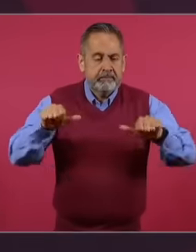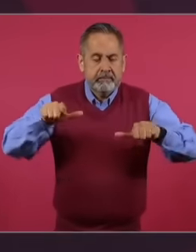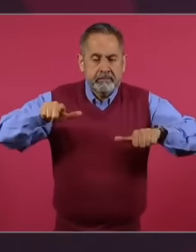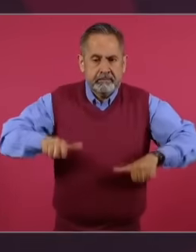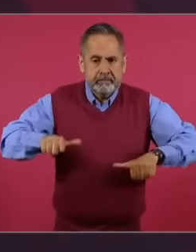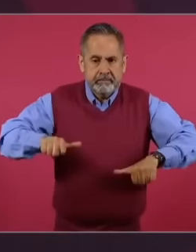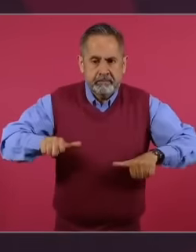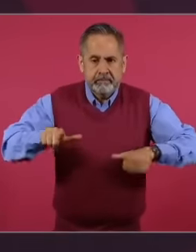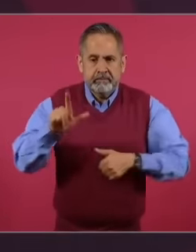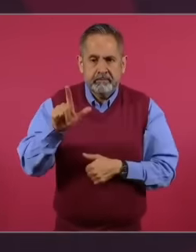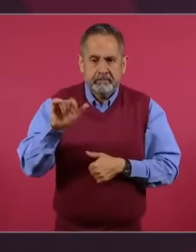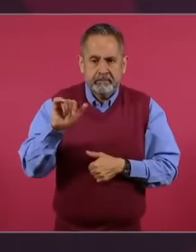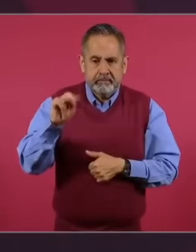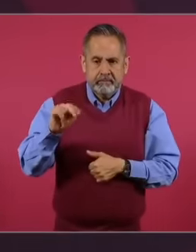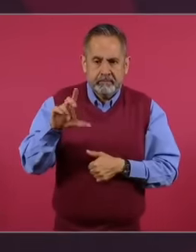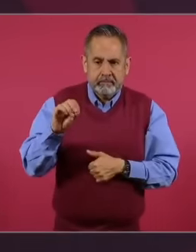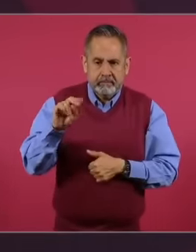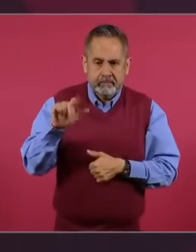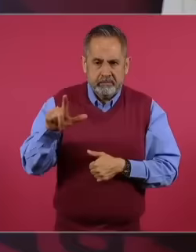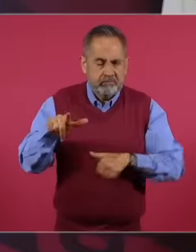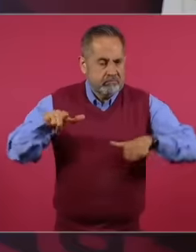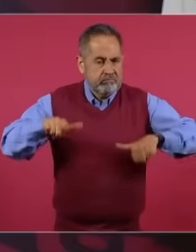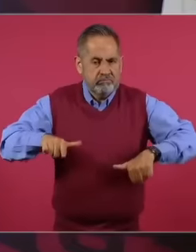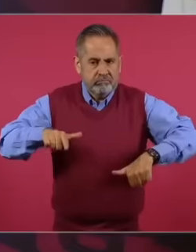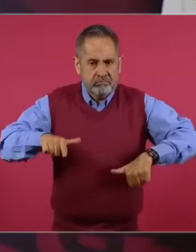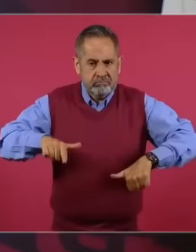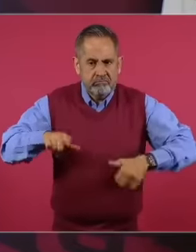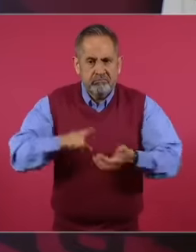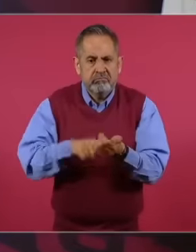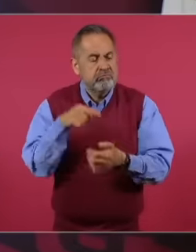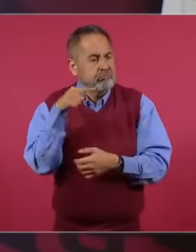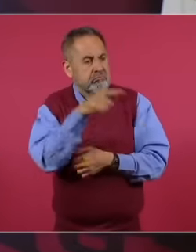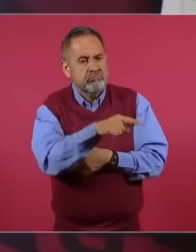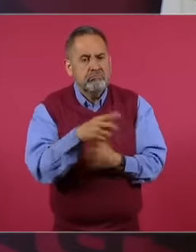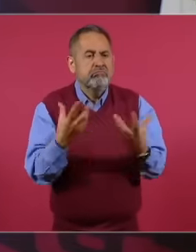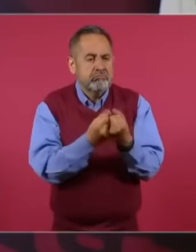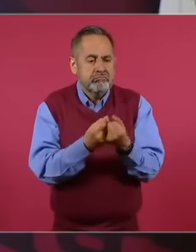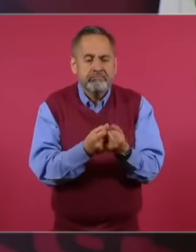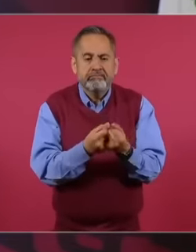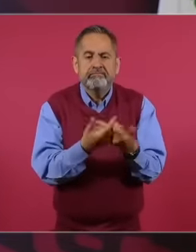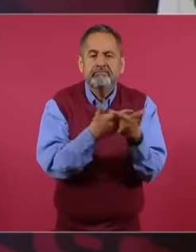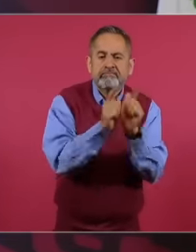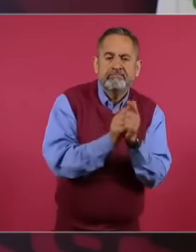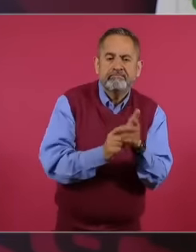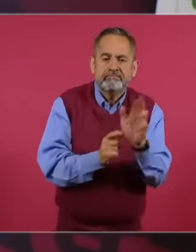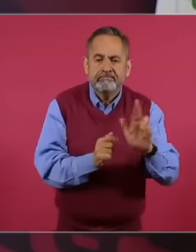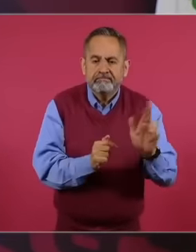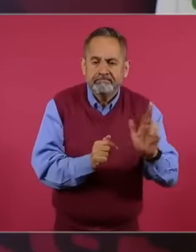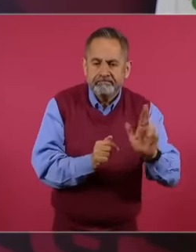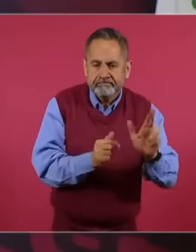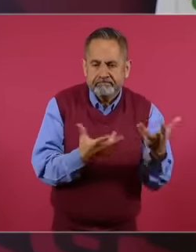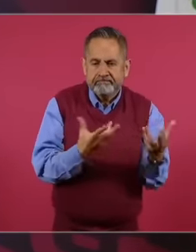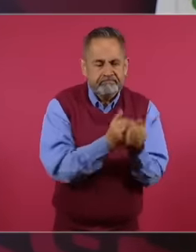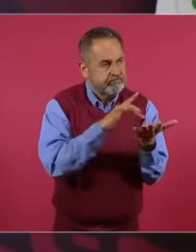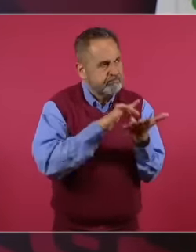believed President Lincoln was a Republican but did not